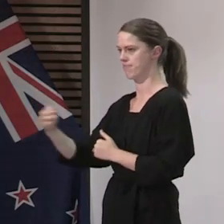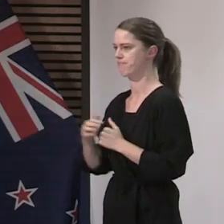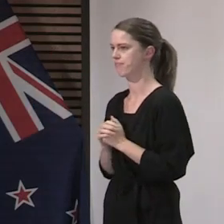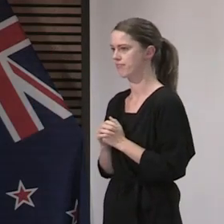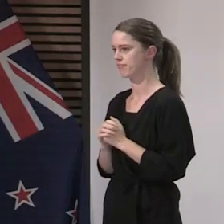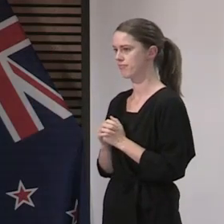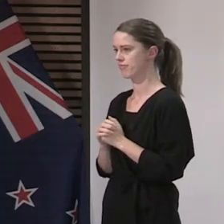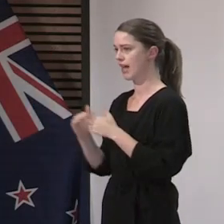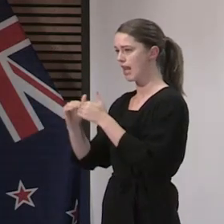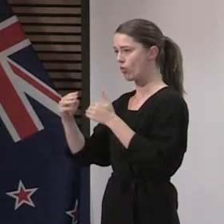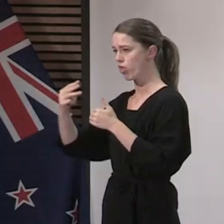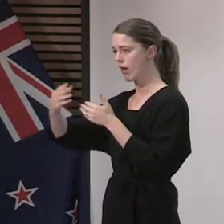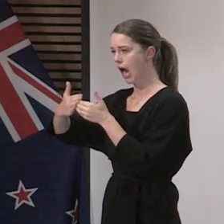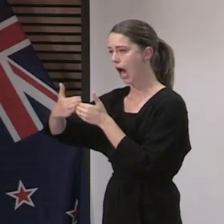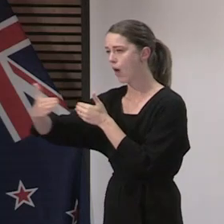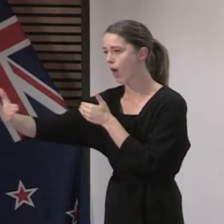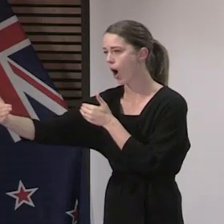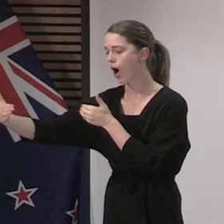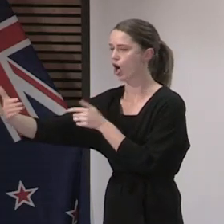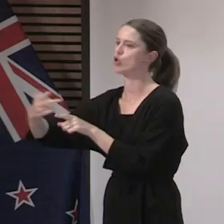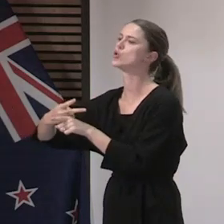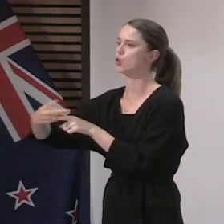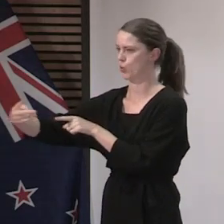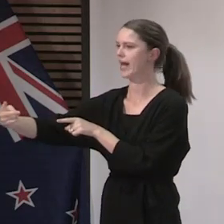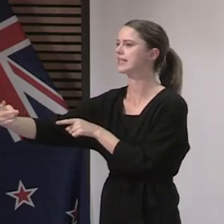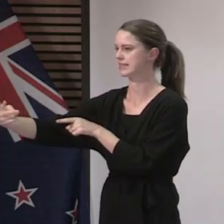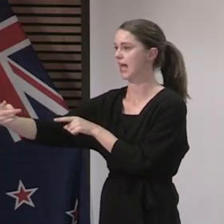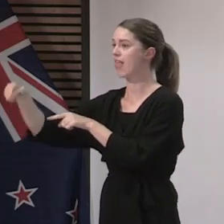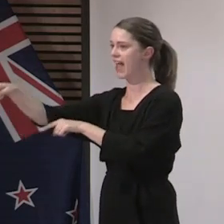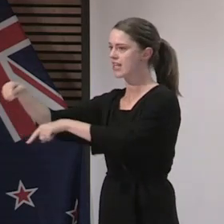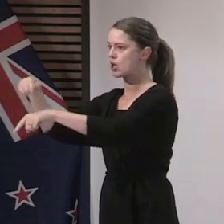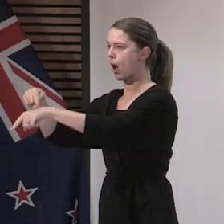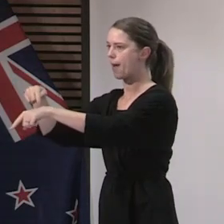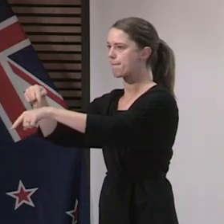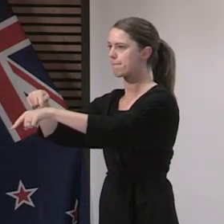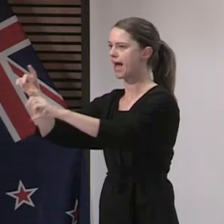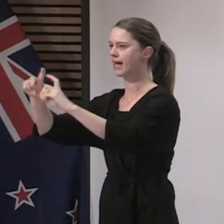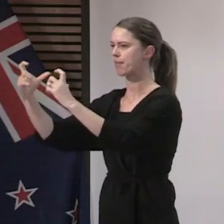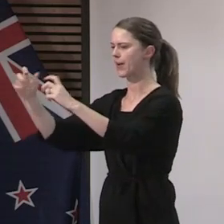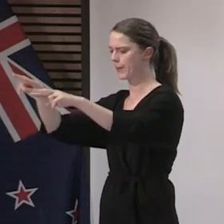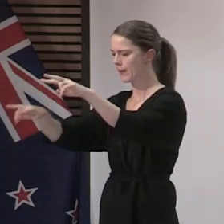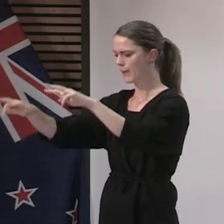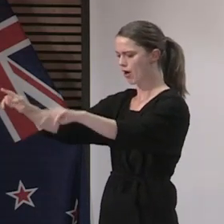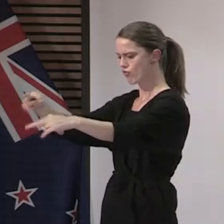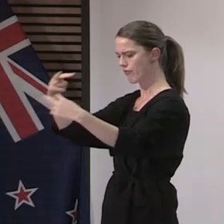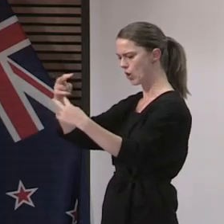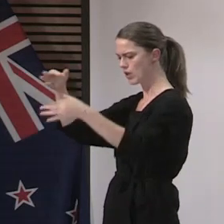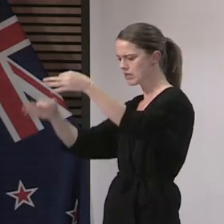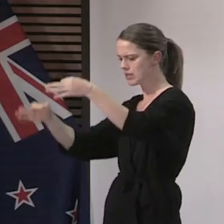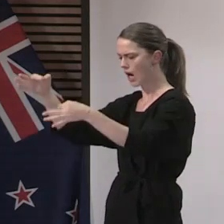Monday, April 27, one week from today. We will then hold